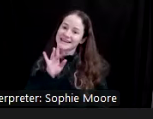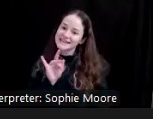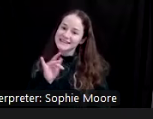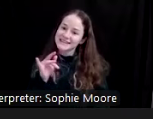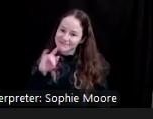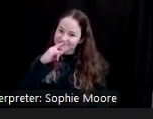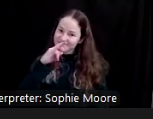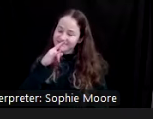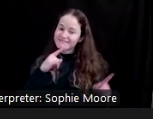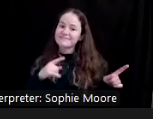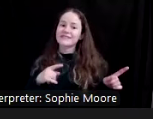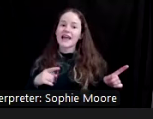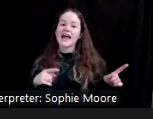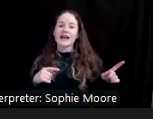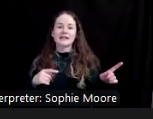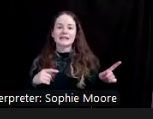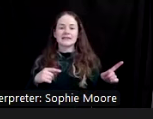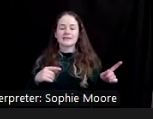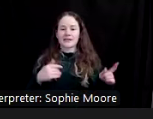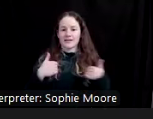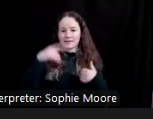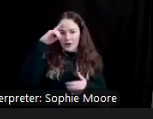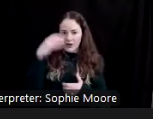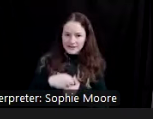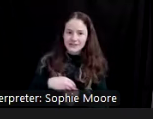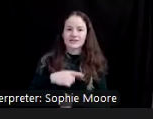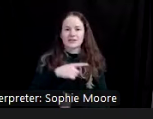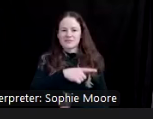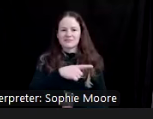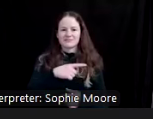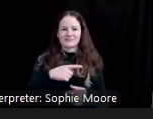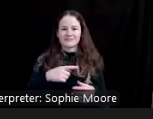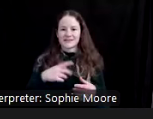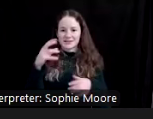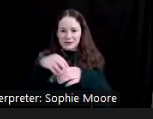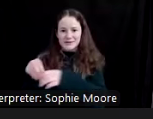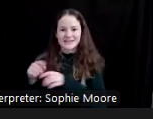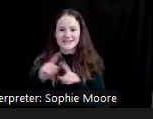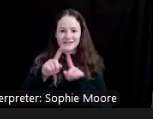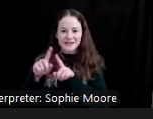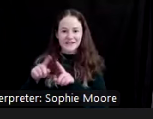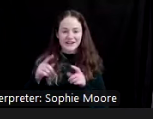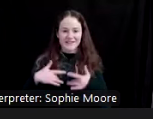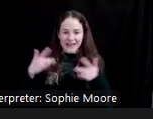Special Olympics um events. And this is Special Olympics affiliated. He is in a